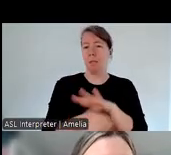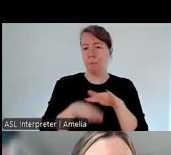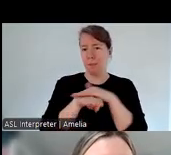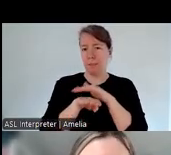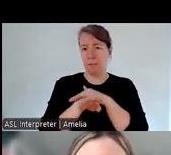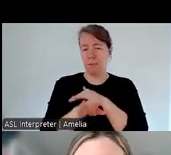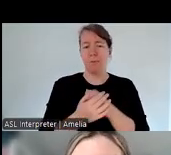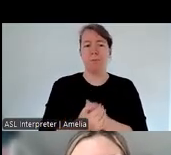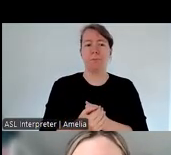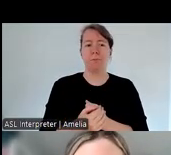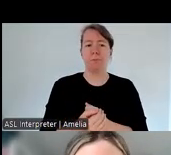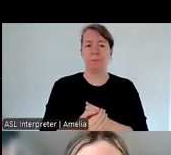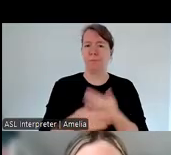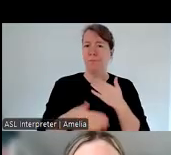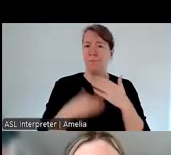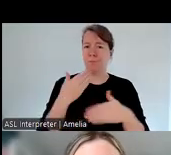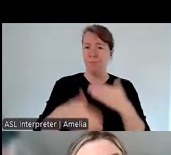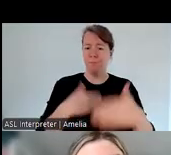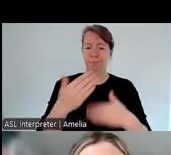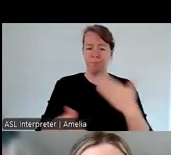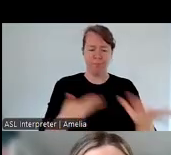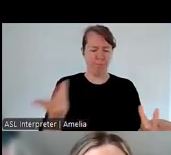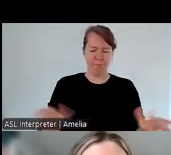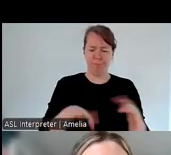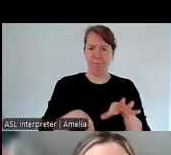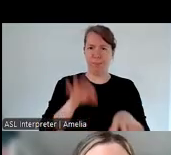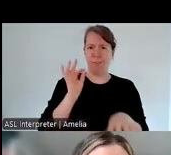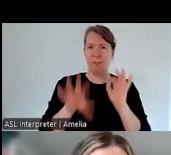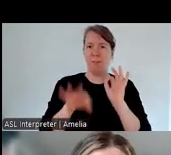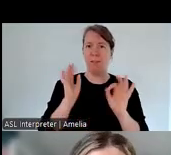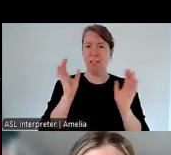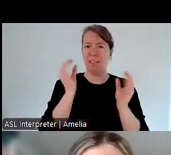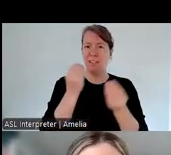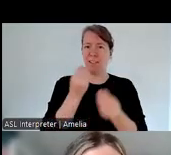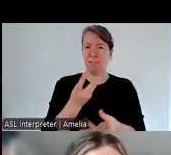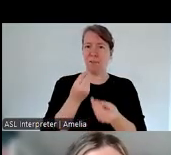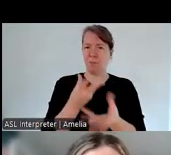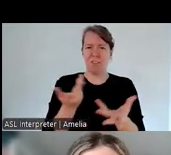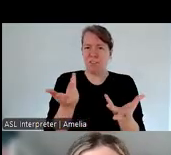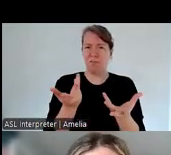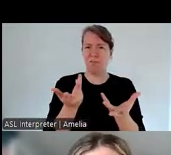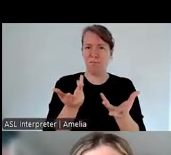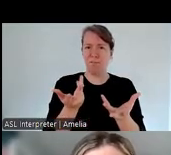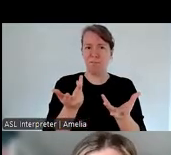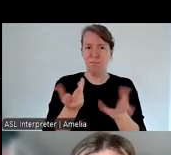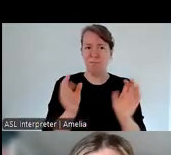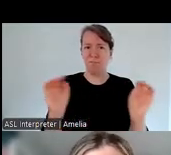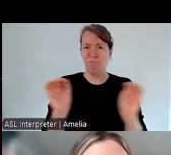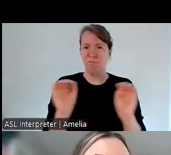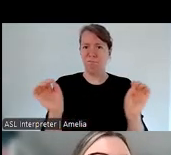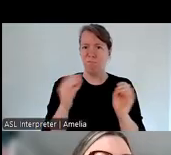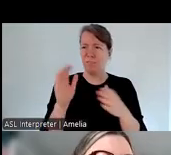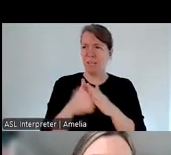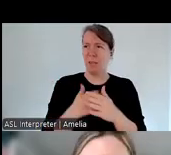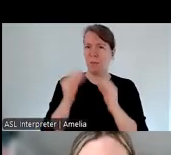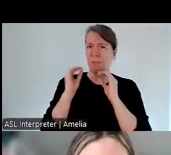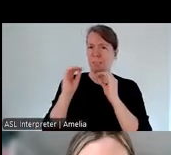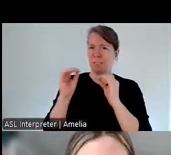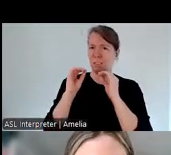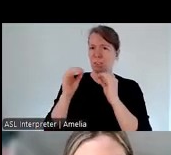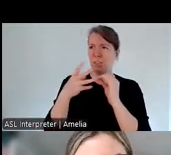to find much information about, sort of, library-specific ways of teaching and engaging with students. Uh, as we all might recognize,